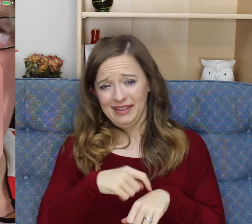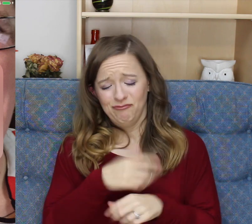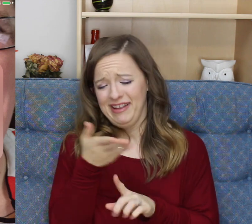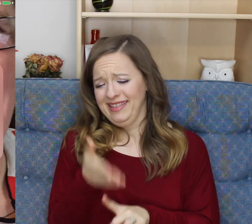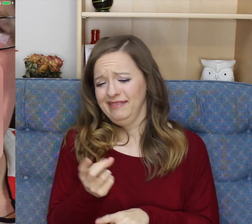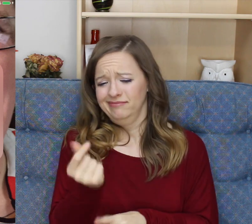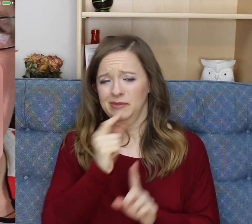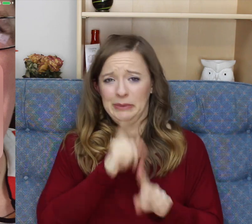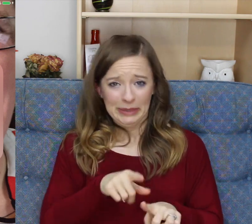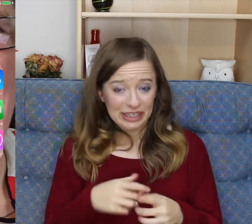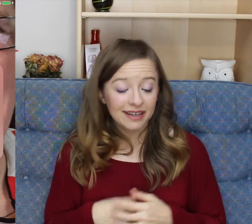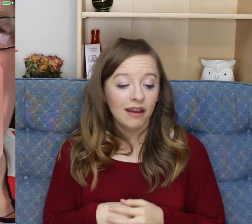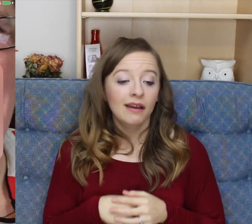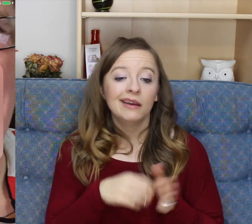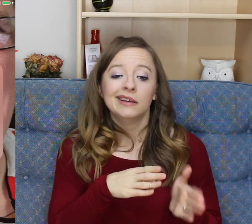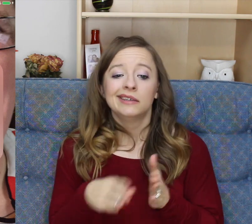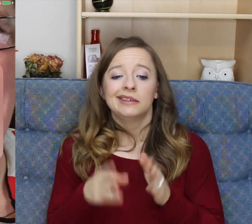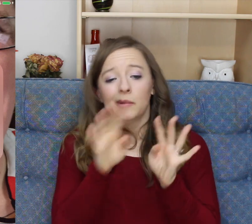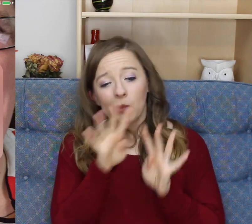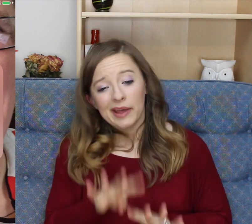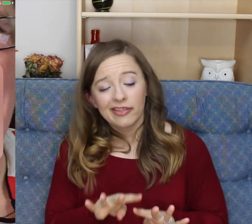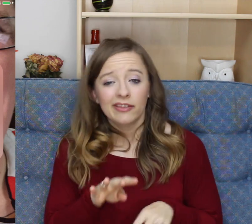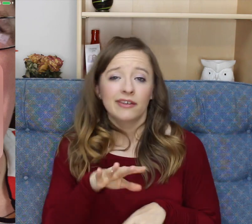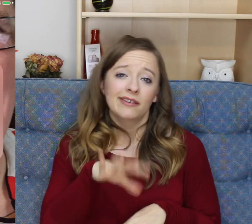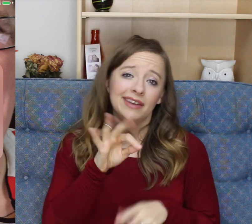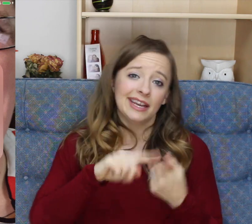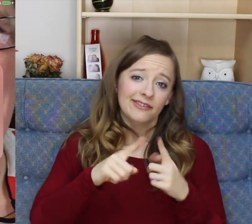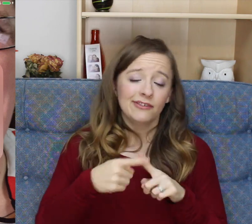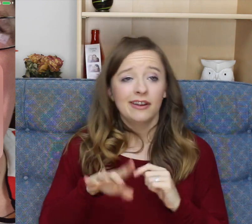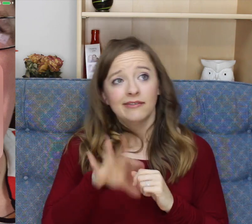thing ever time. Right in there so I can just order it. Weather, Find A Friend,